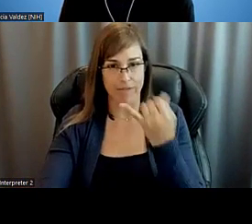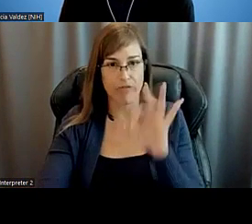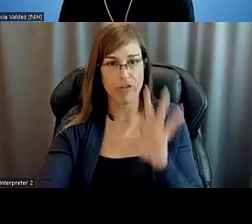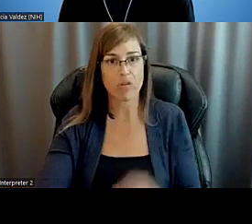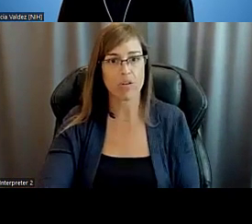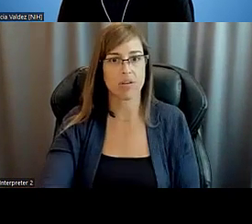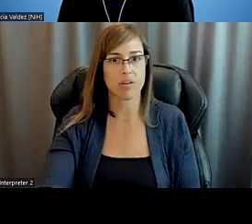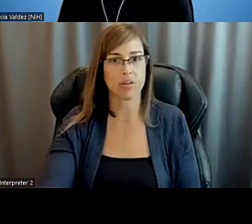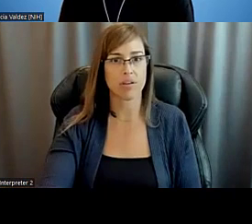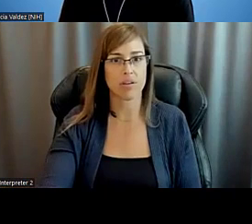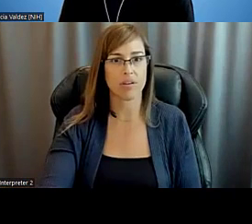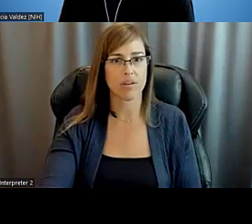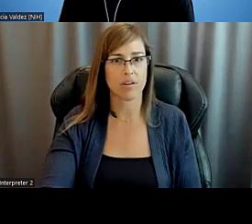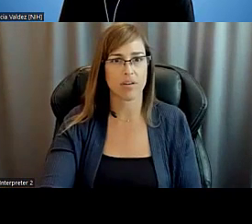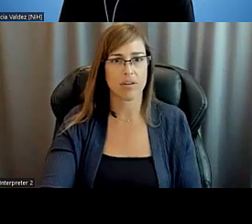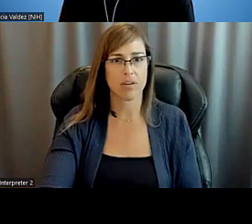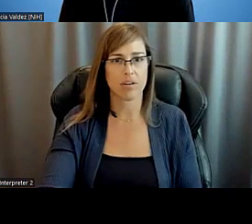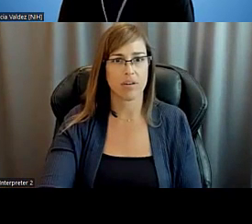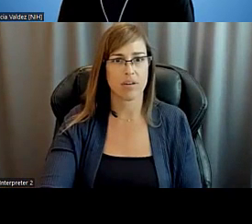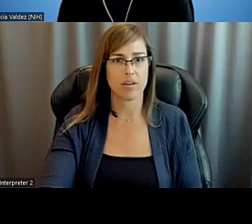How about Sarah Hall? What do you think?